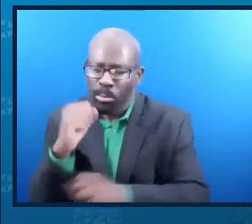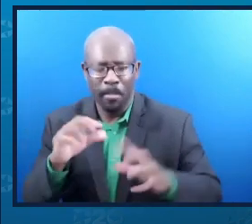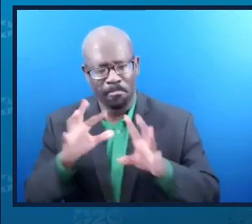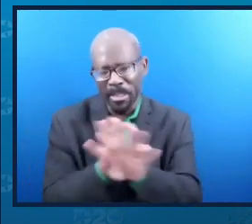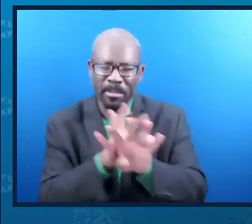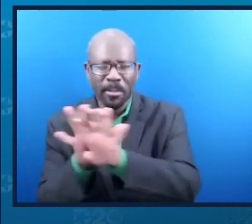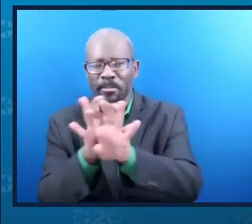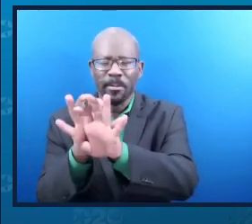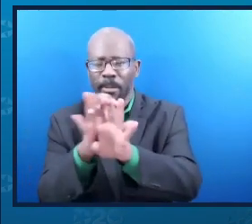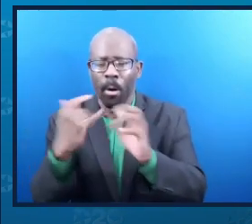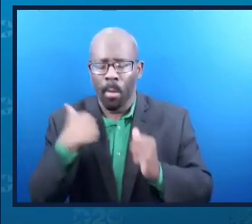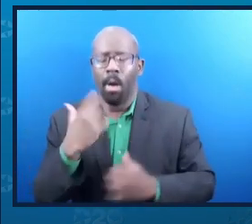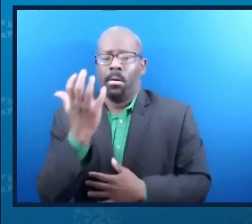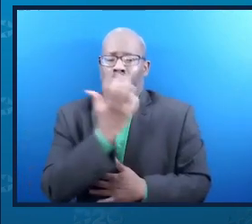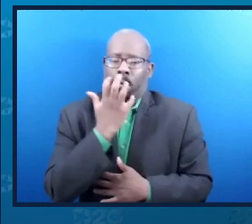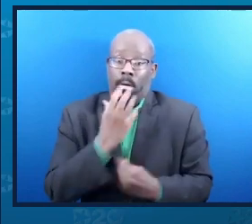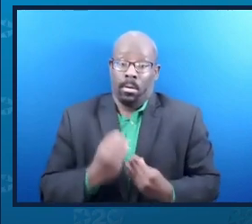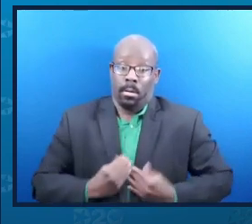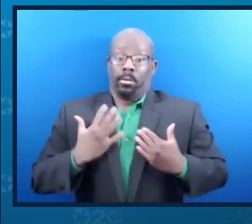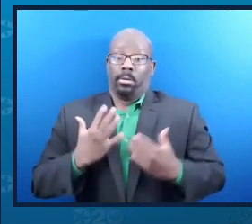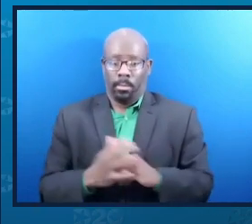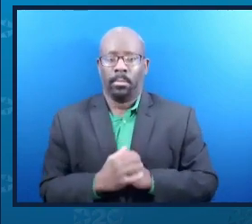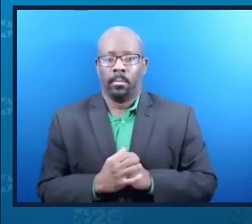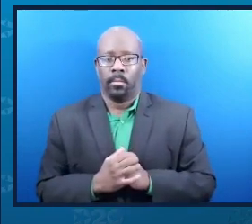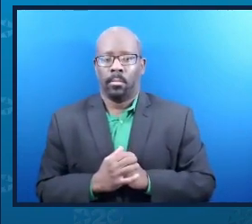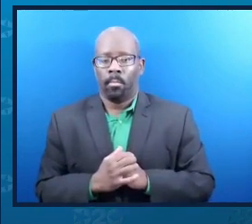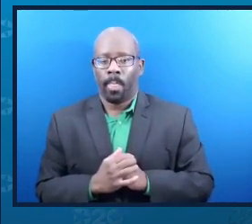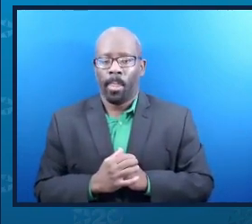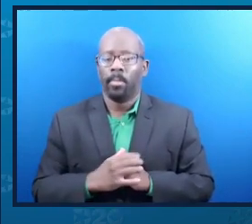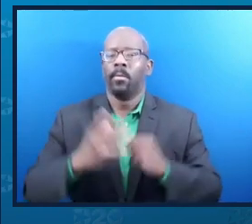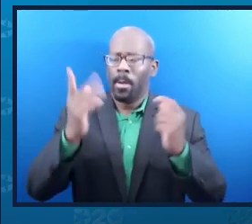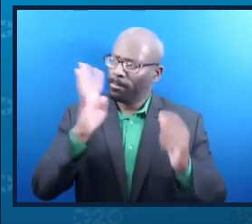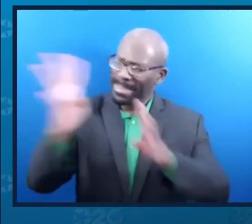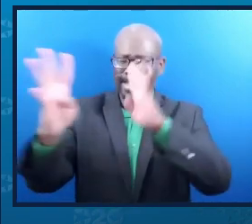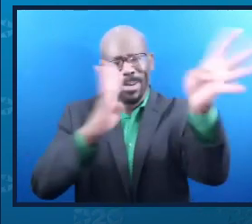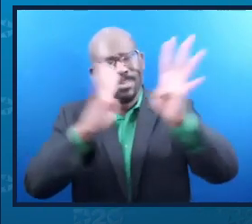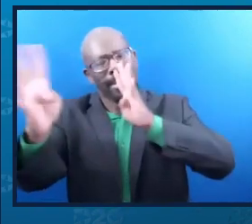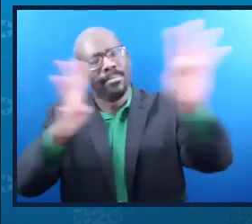PERSUADED THAT EVERYONE HAS EQUAL WORK.